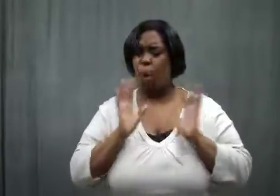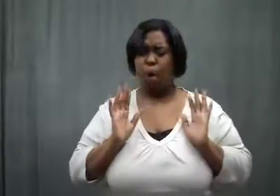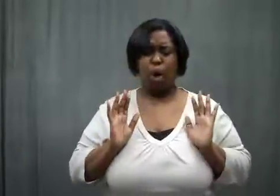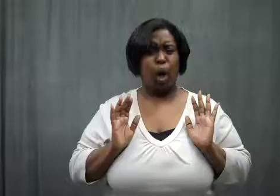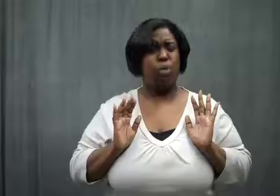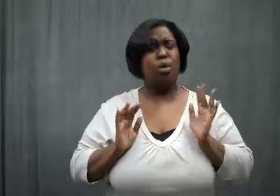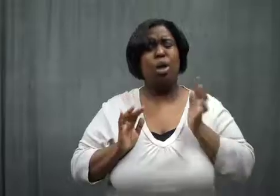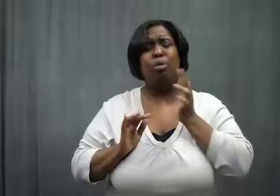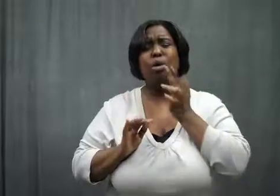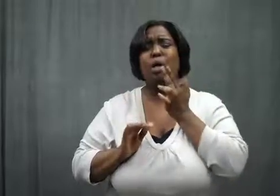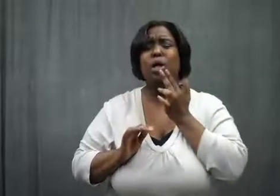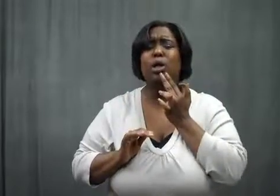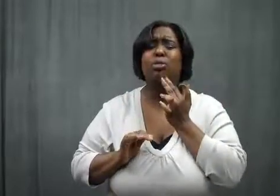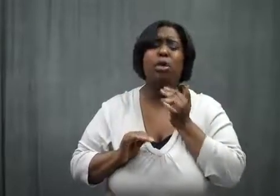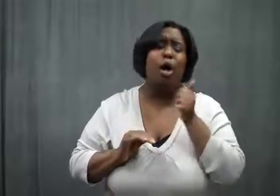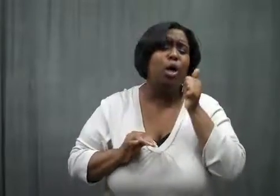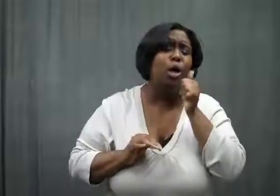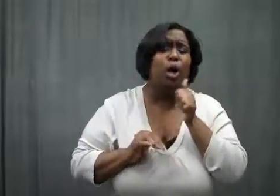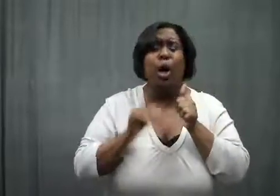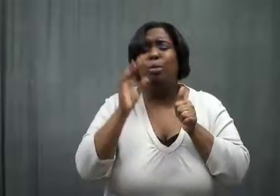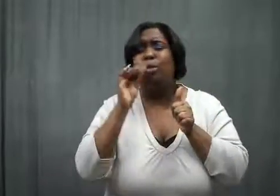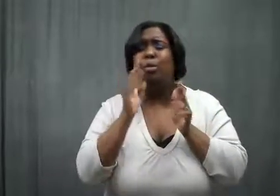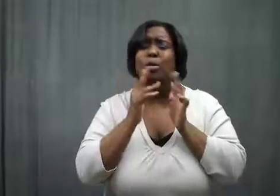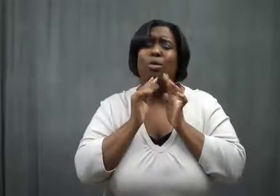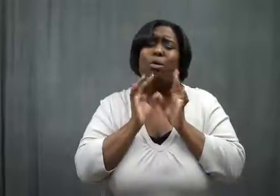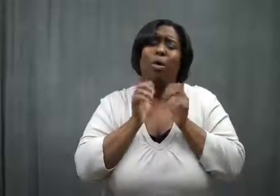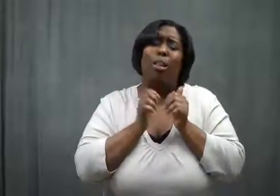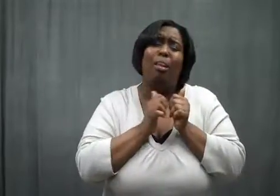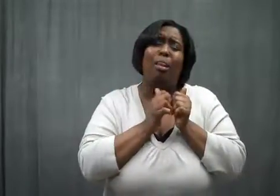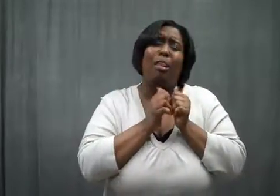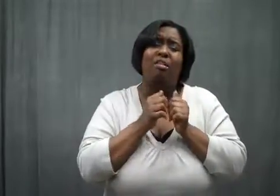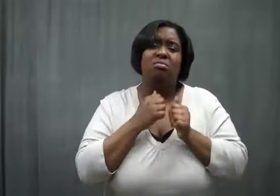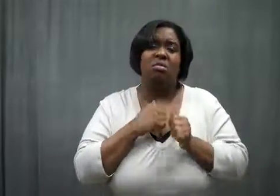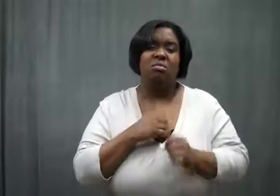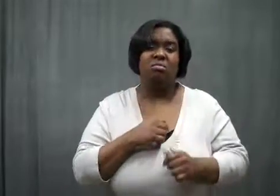My mother said, "No, they're so cute! A girl and a boy, they're in love!"